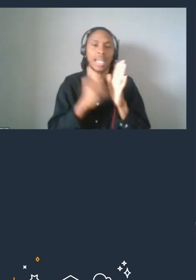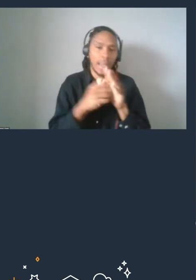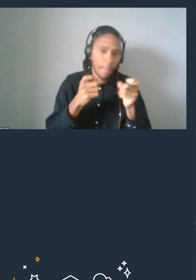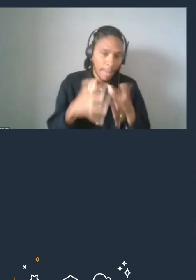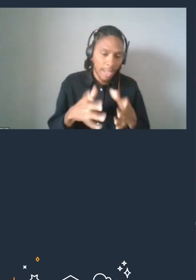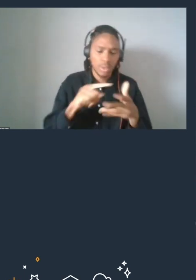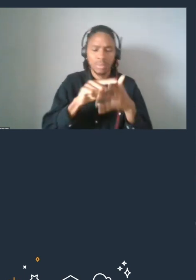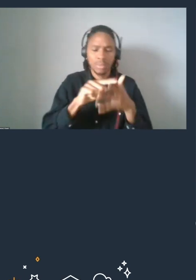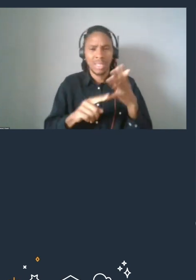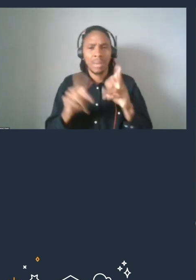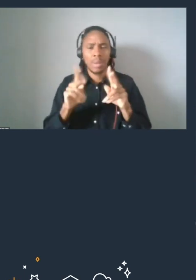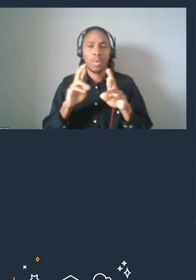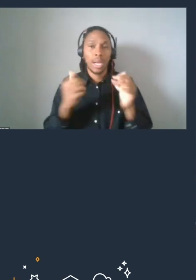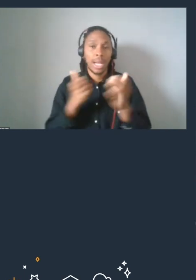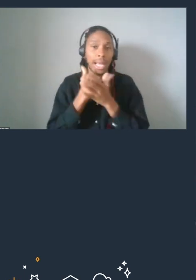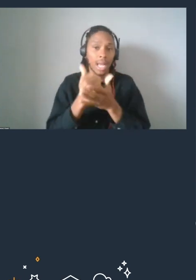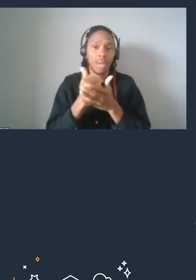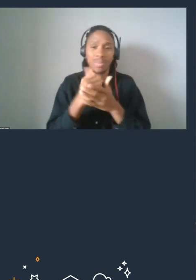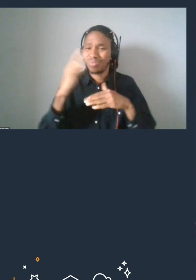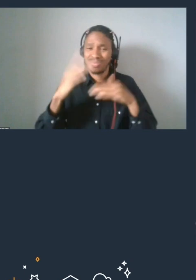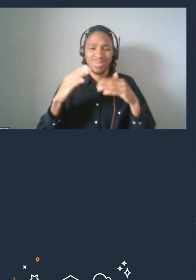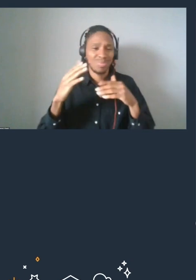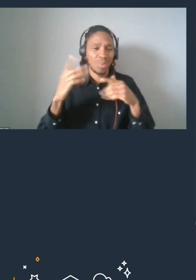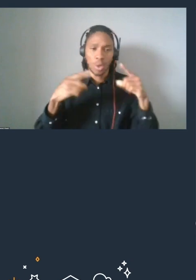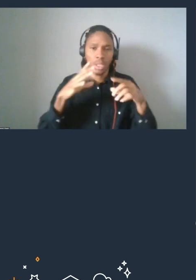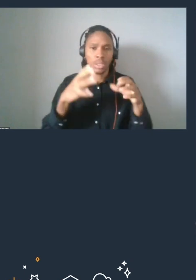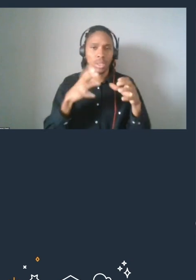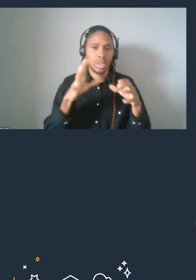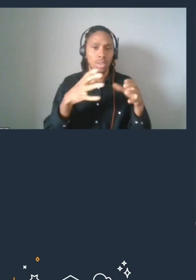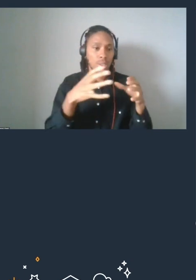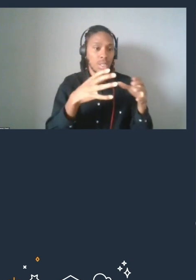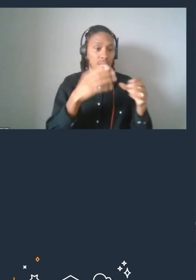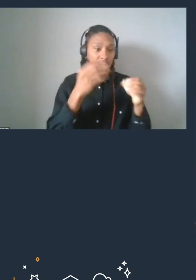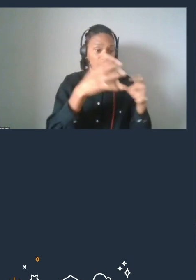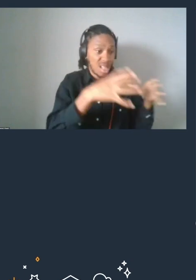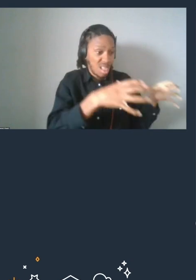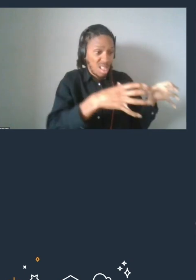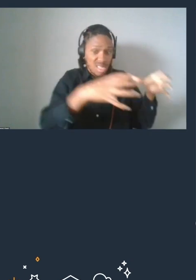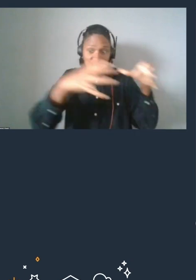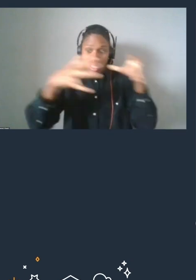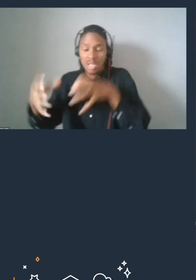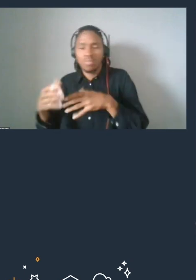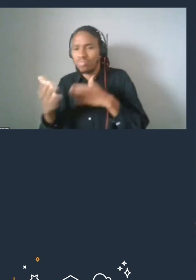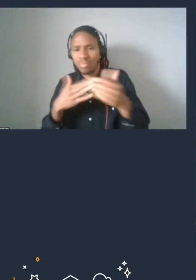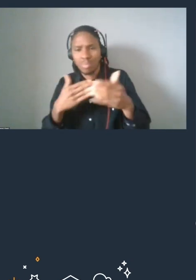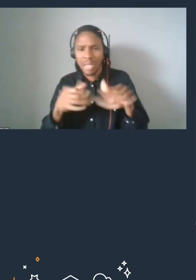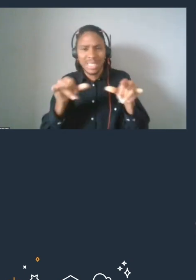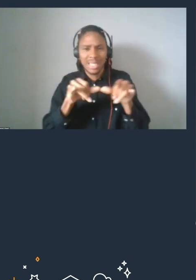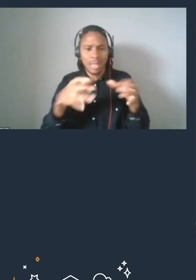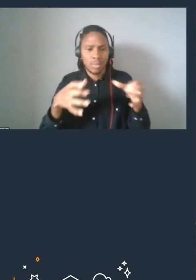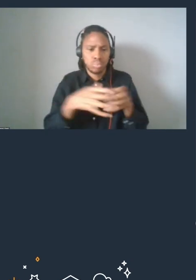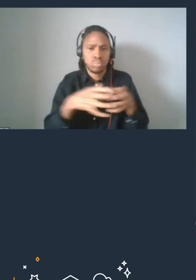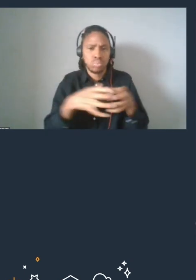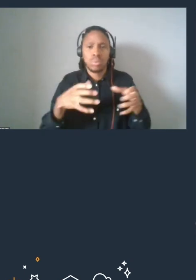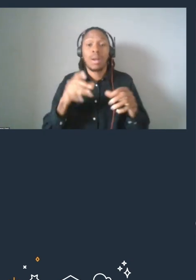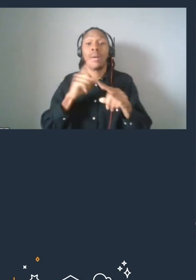regardless of the scale of your migration. But definitely, planning is the most important and key thing. I agree, Jeff.